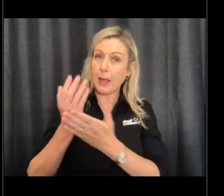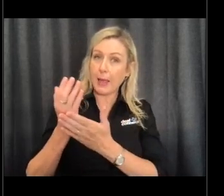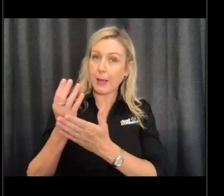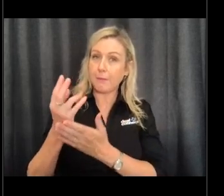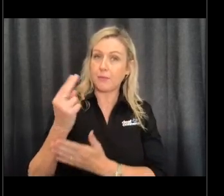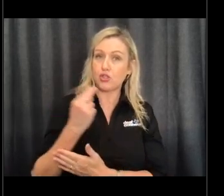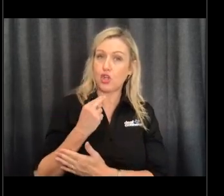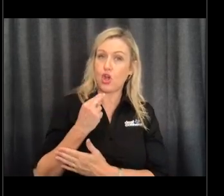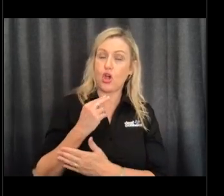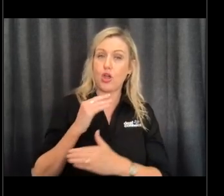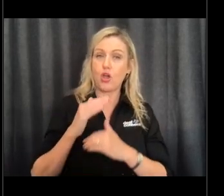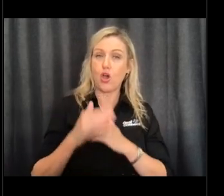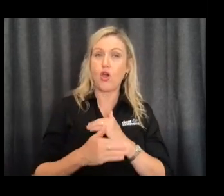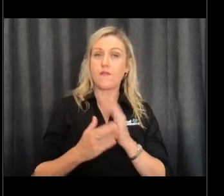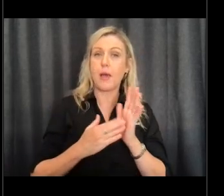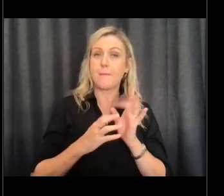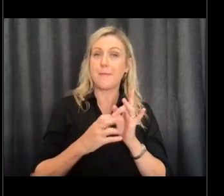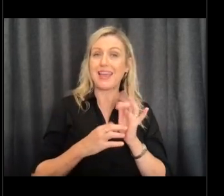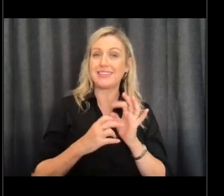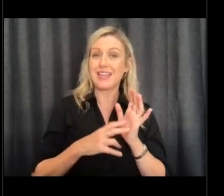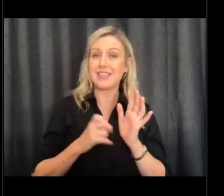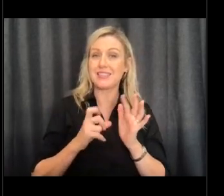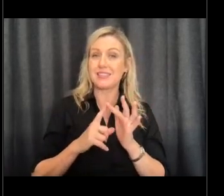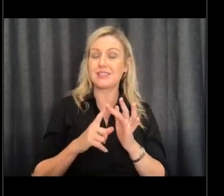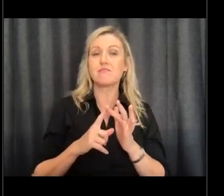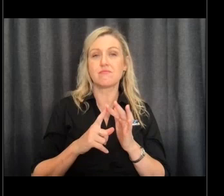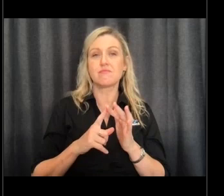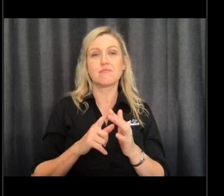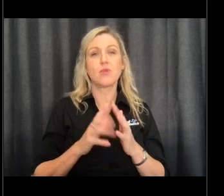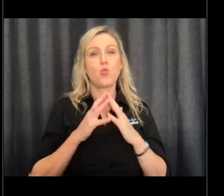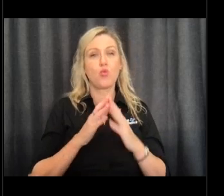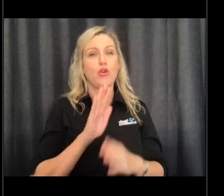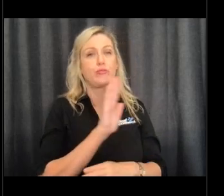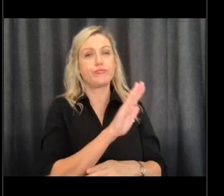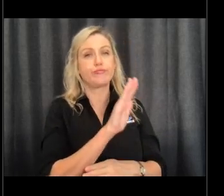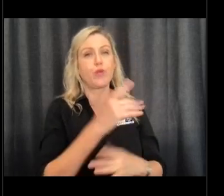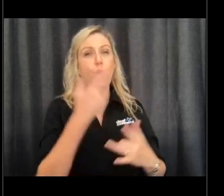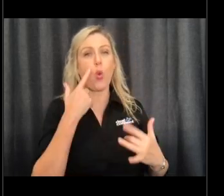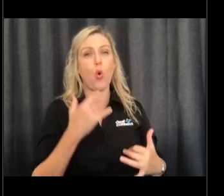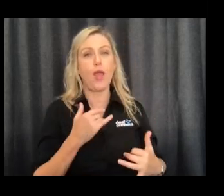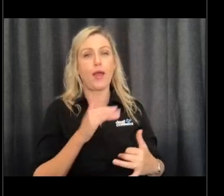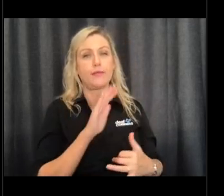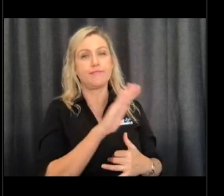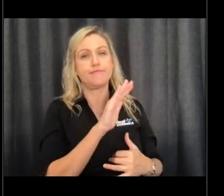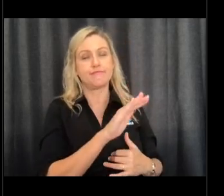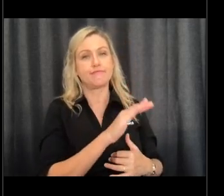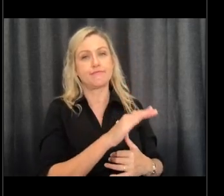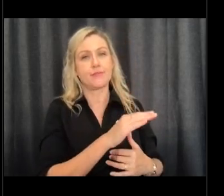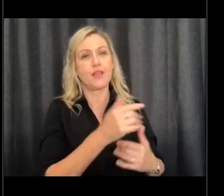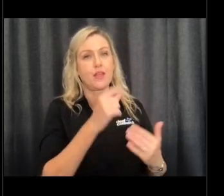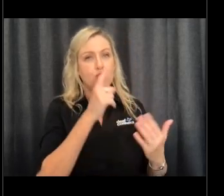come and talk to a lawyer about it because I'm really keen on checking into just how